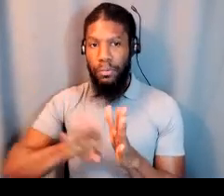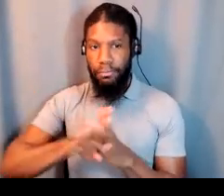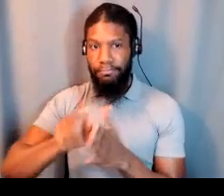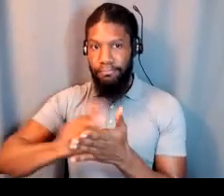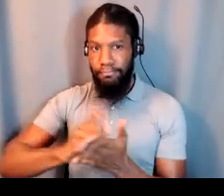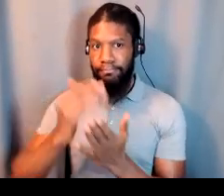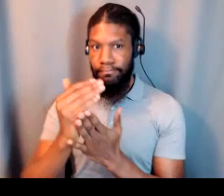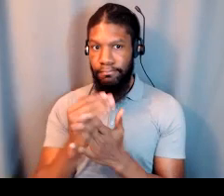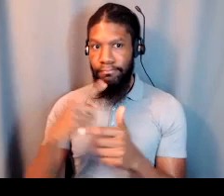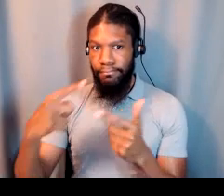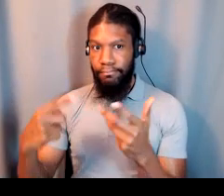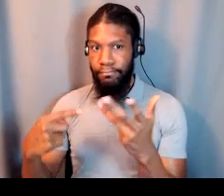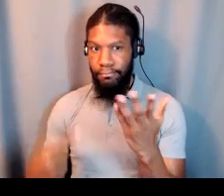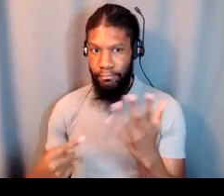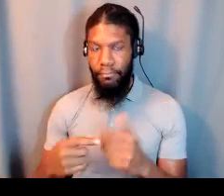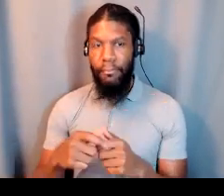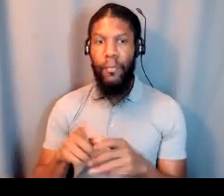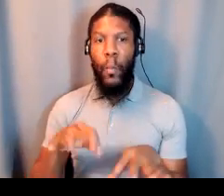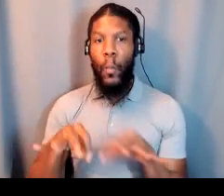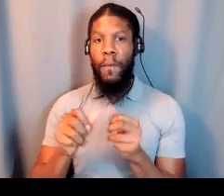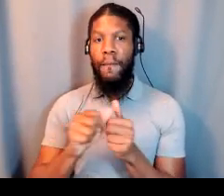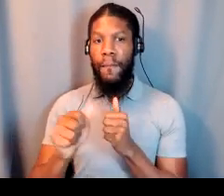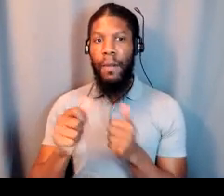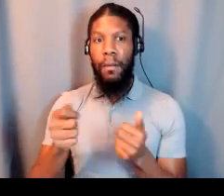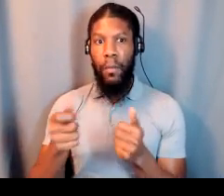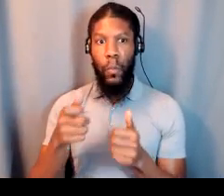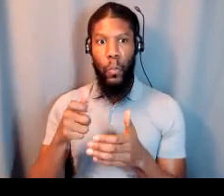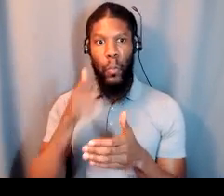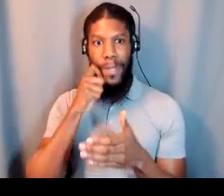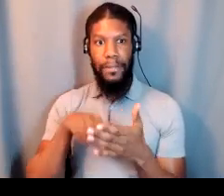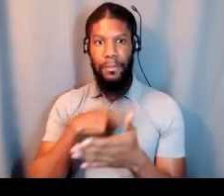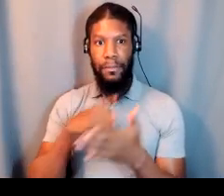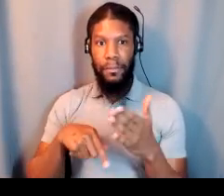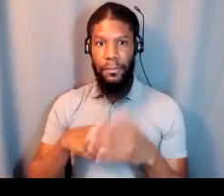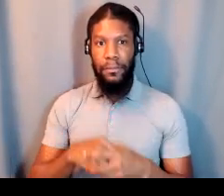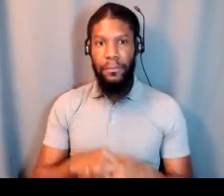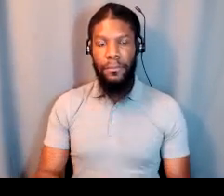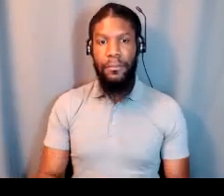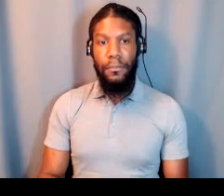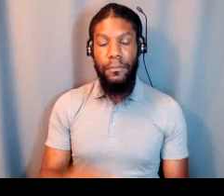the lists that Suhr-Sytsma and Brown present can be valuable, not just to other institutions, but also other modalities of tutoring.